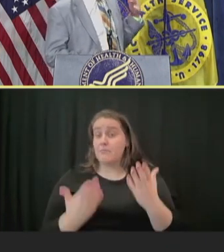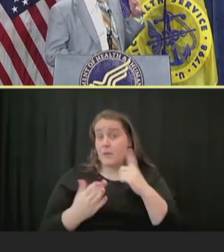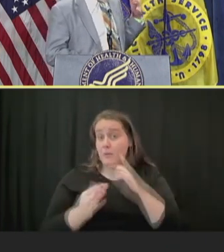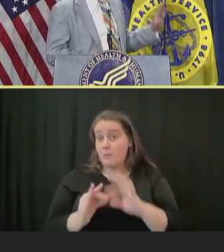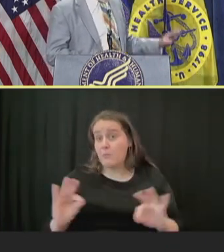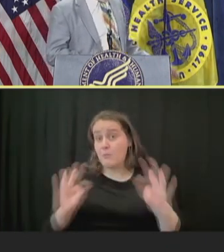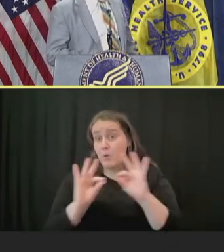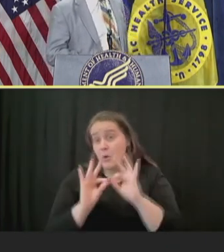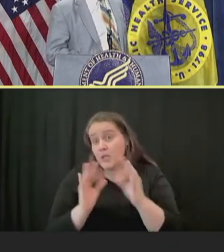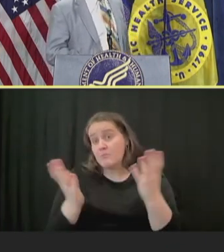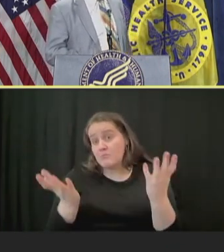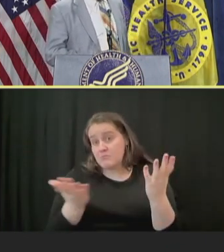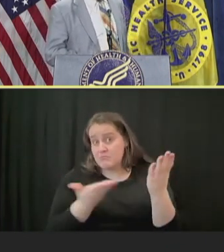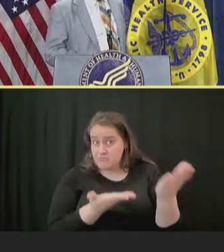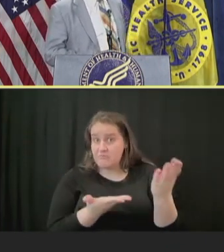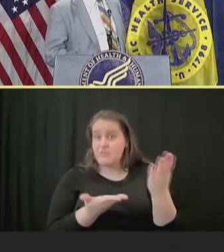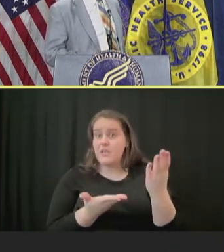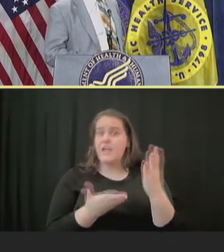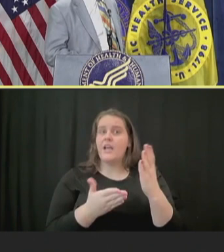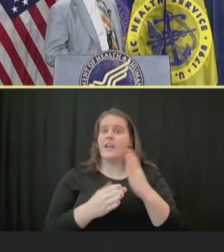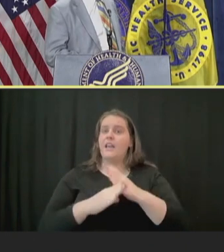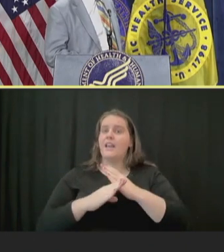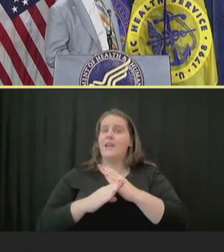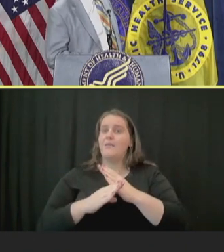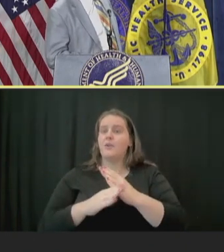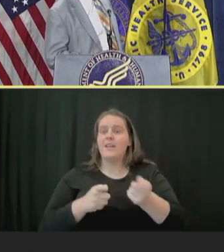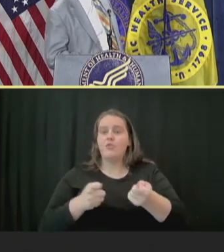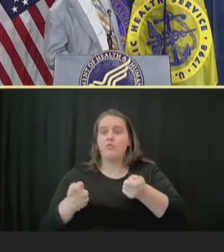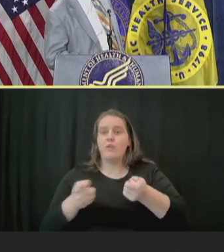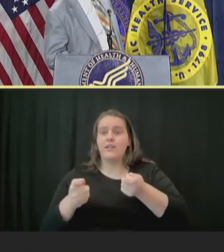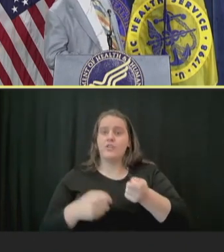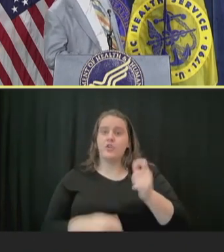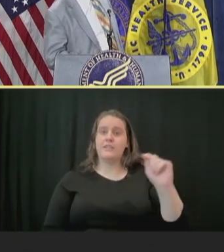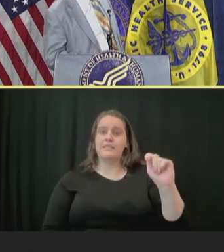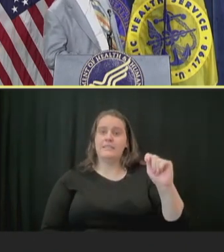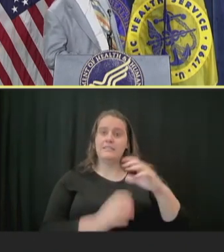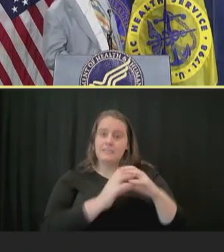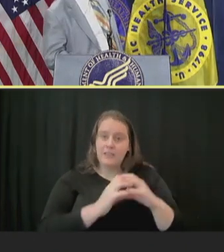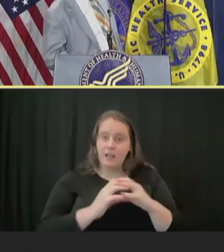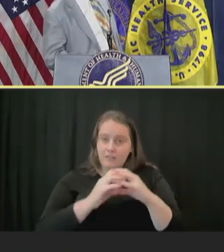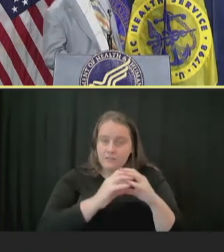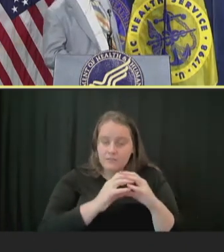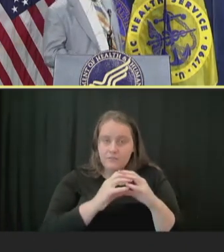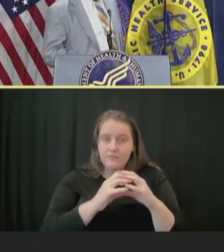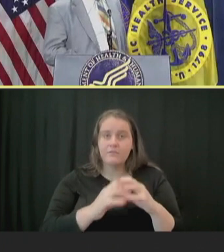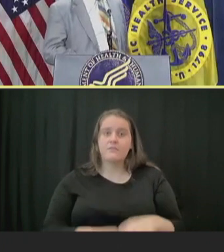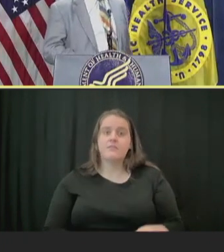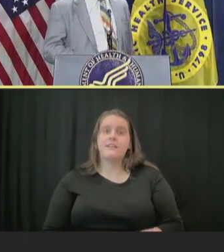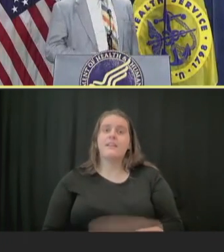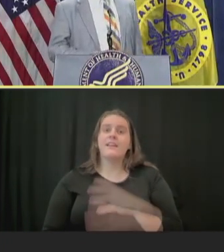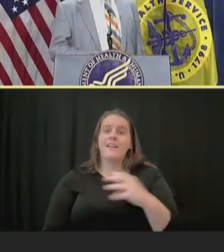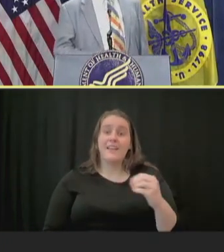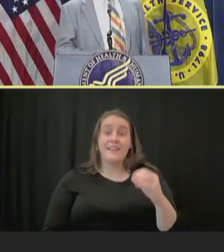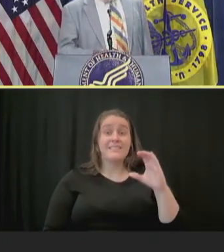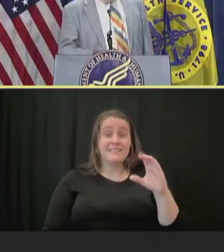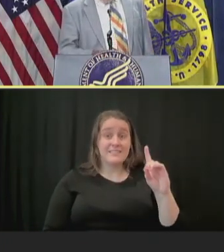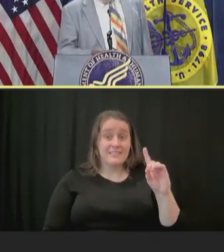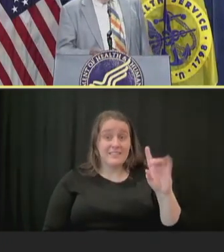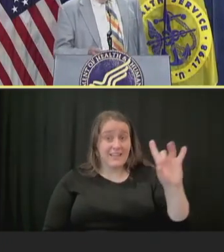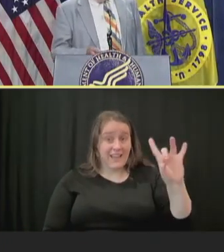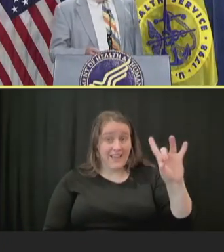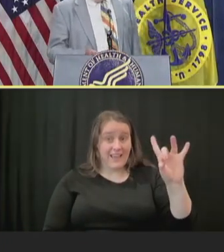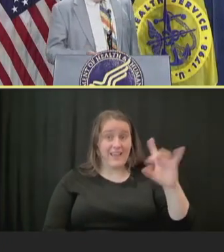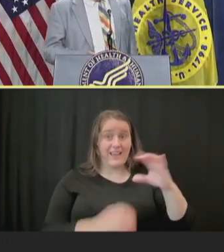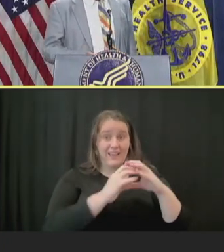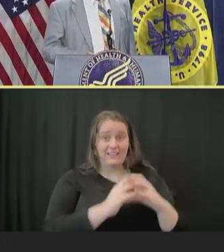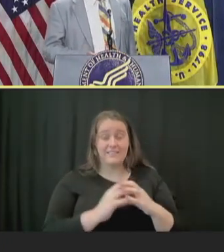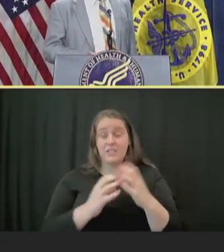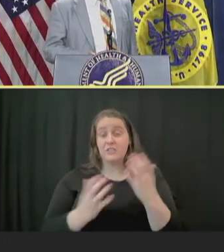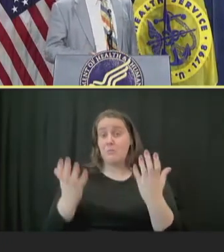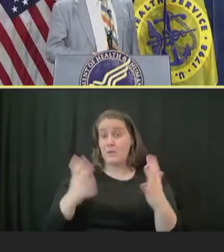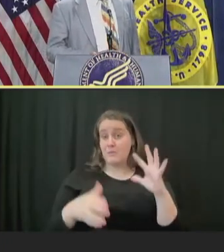inhibiting regulatory T cells. And CD8 cells also might have a role. Mucosal immunity is